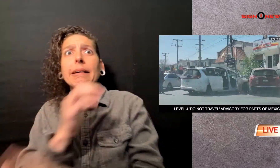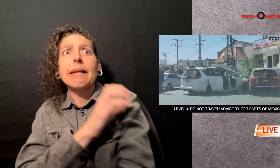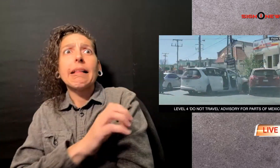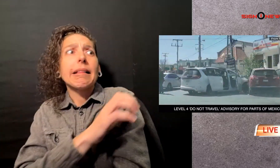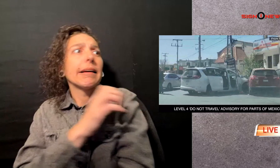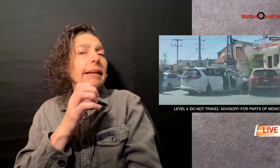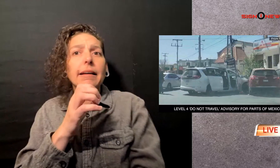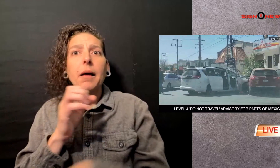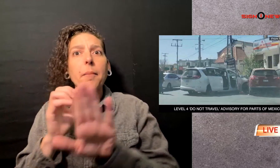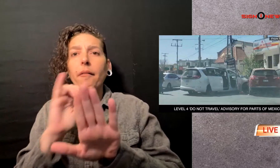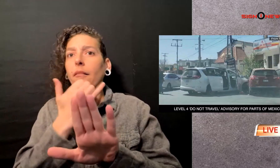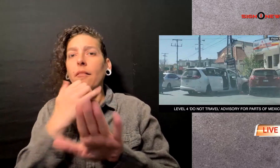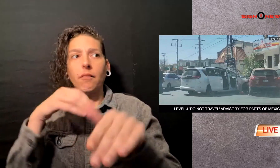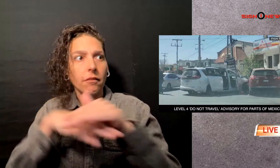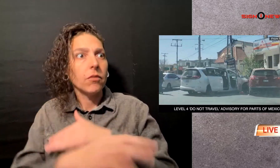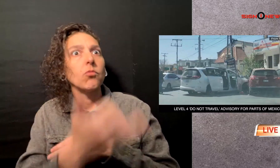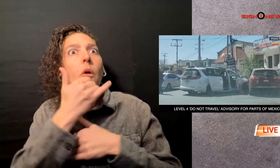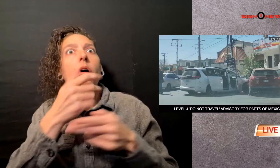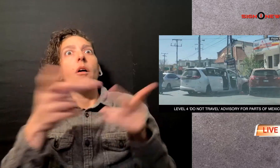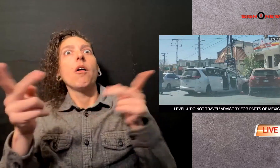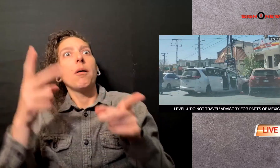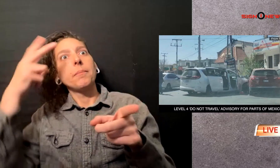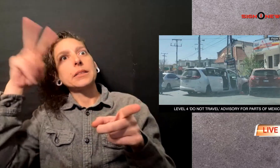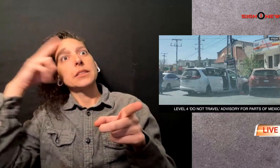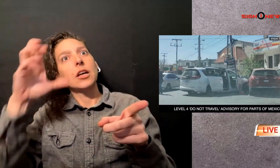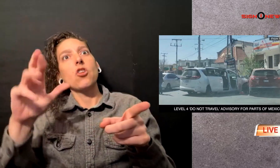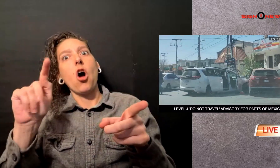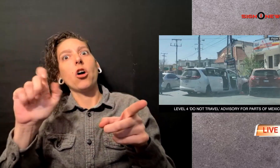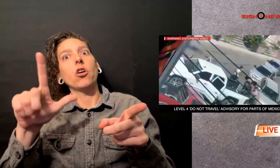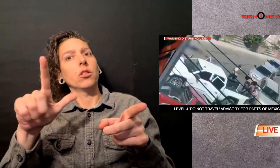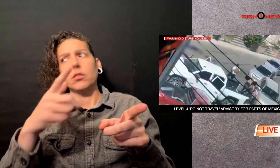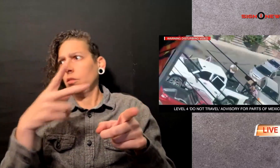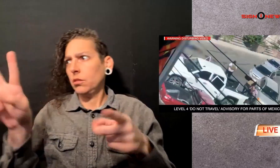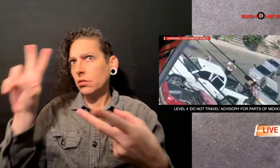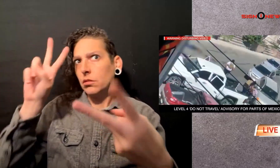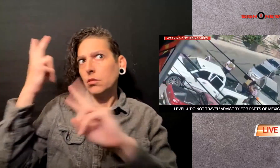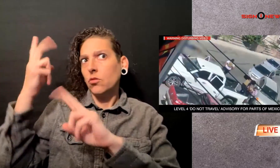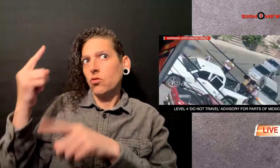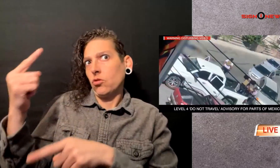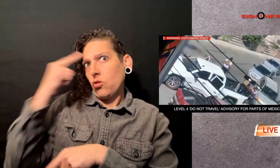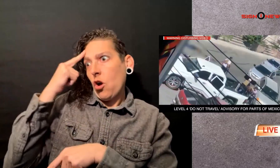and that a Mexican cartel may have mistaken them for Haitian drug smugglers